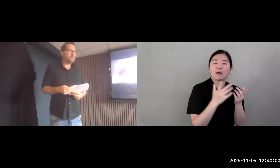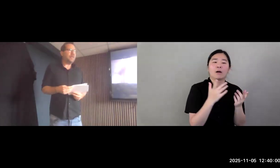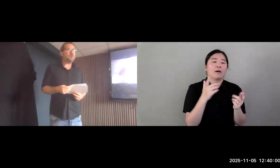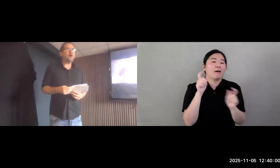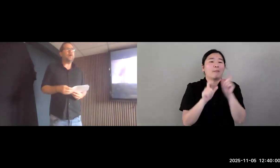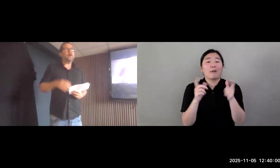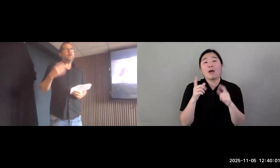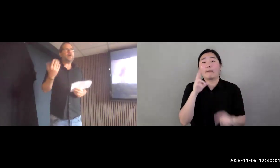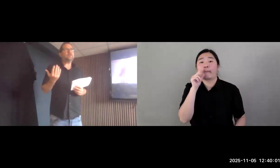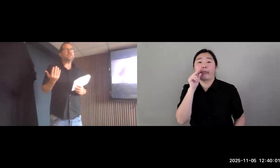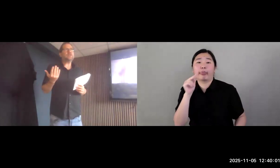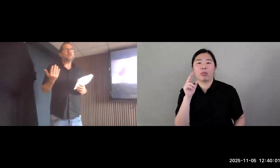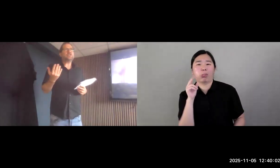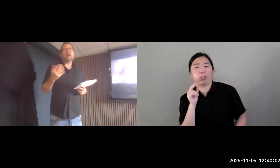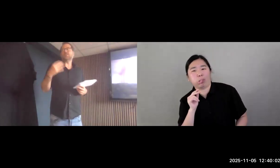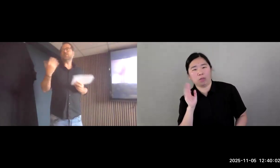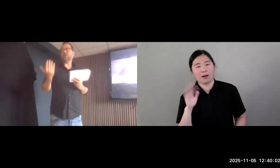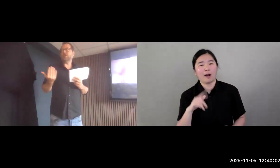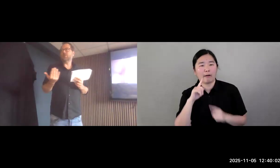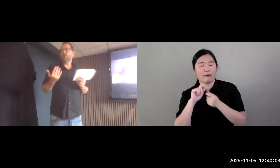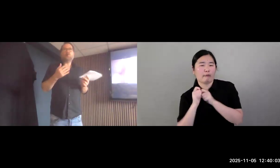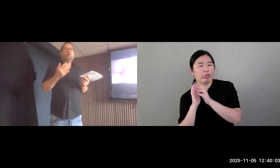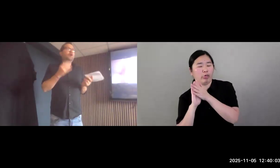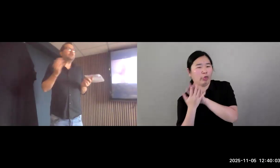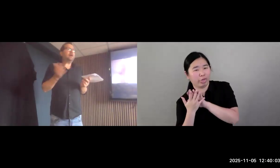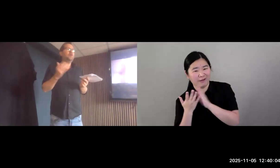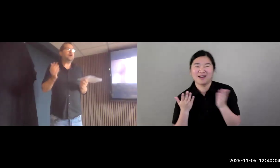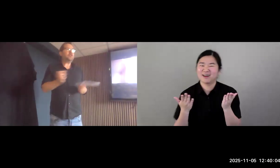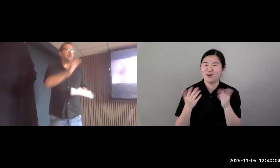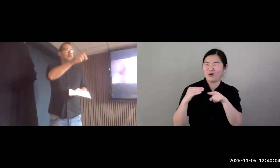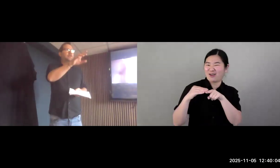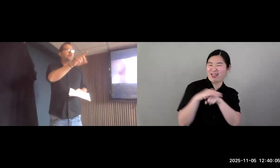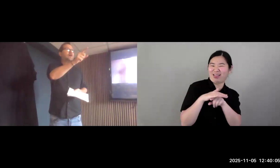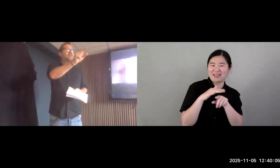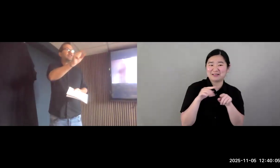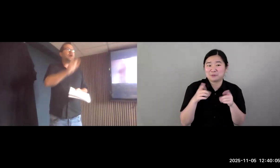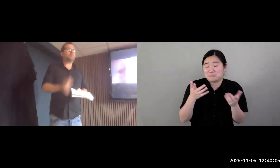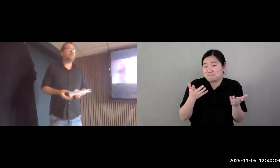as well, right? You have these signs that change through what looks like a reduction. I think the RAT example